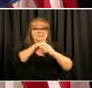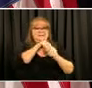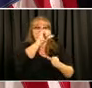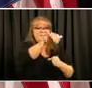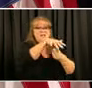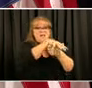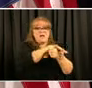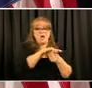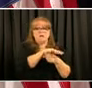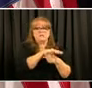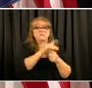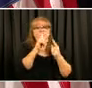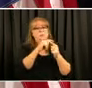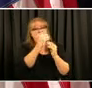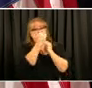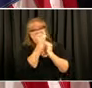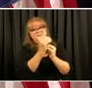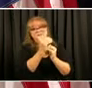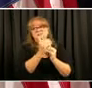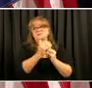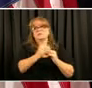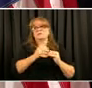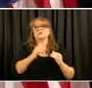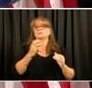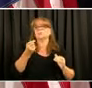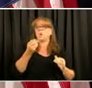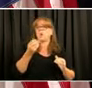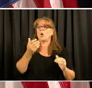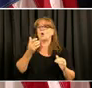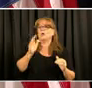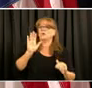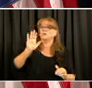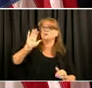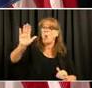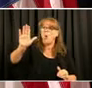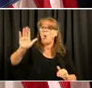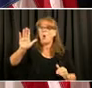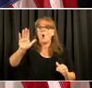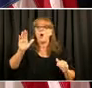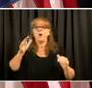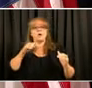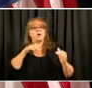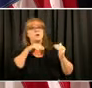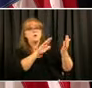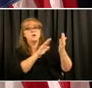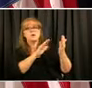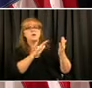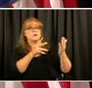areas with more spread from then seeding areas with that are in this protect our neighbors phase